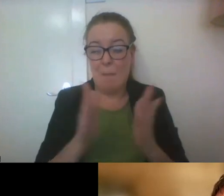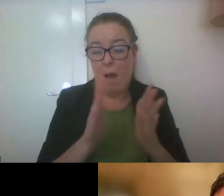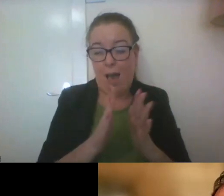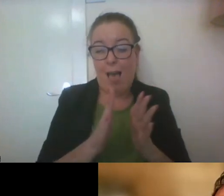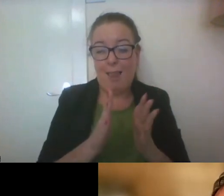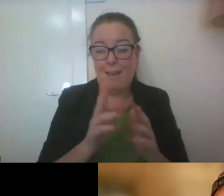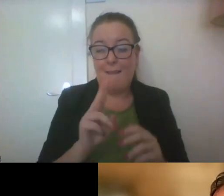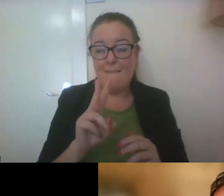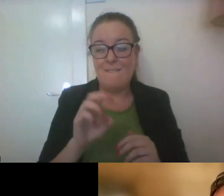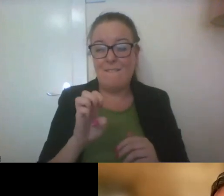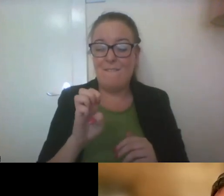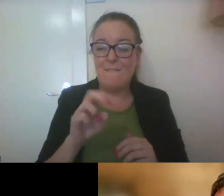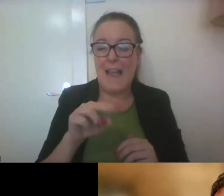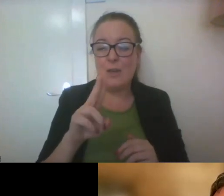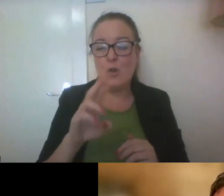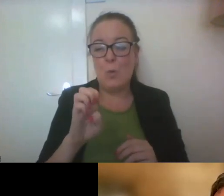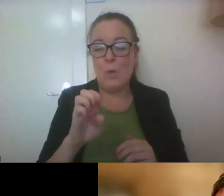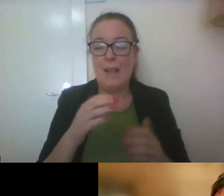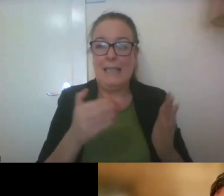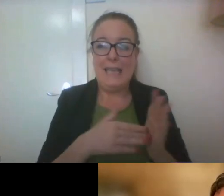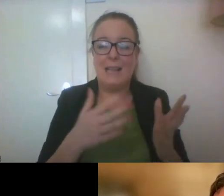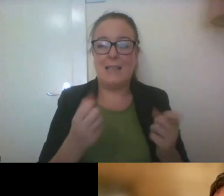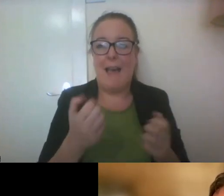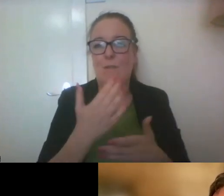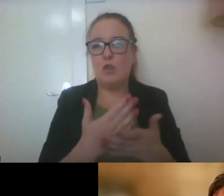Yes, we have some venues that are over 2,000 seats,